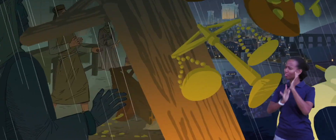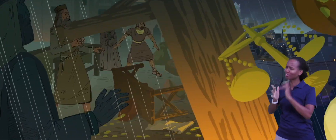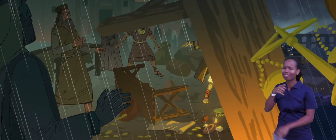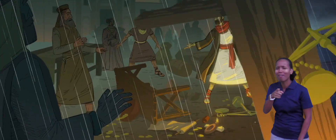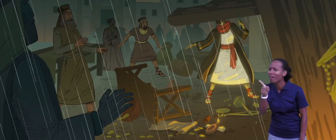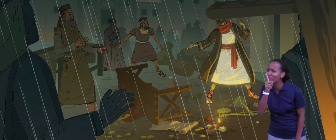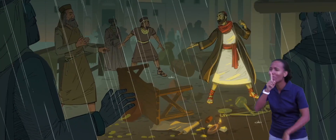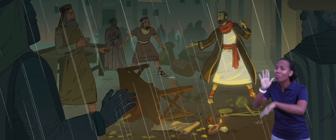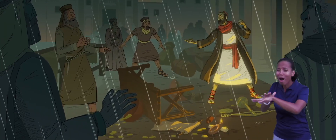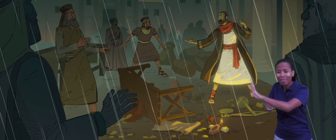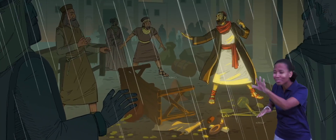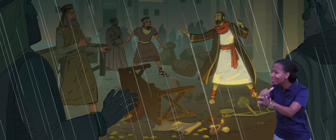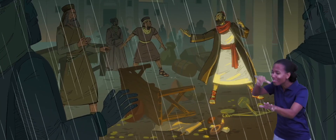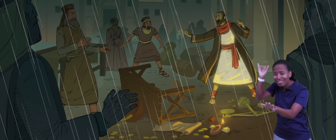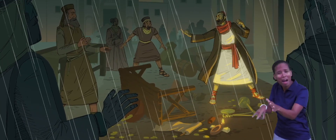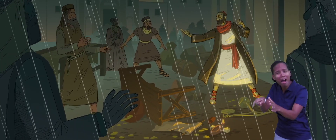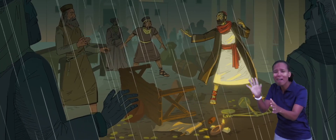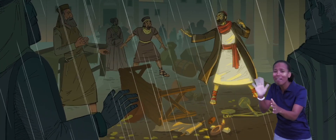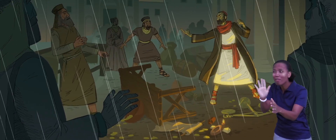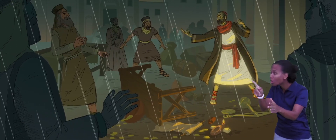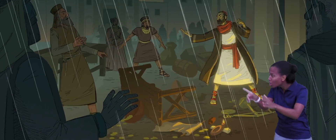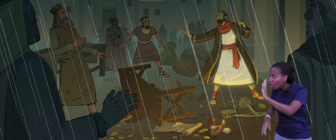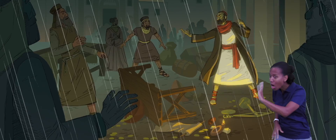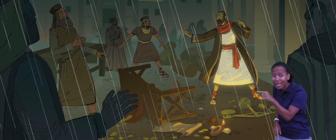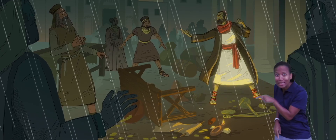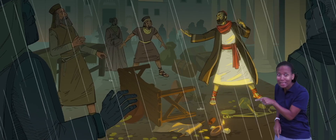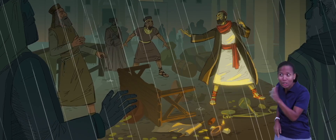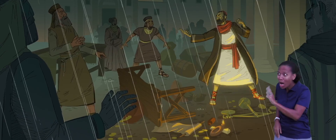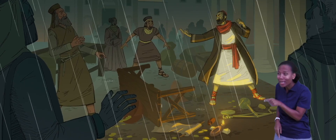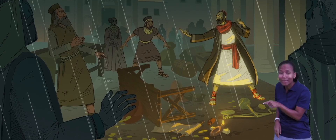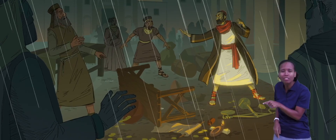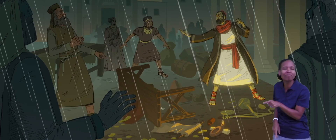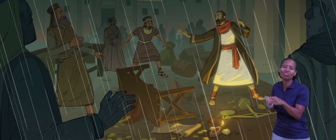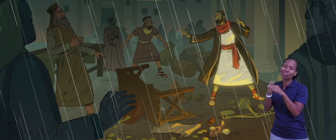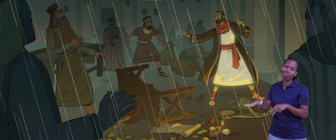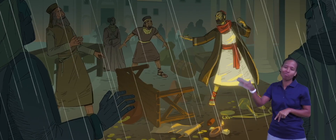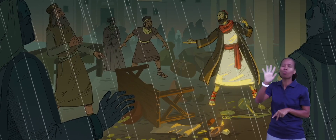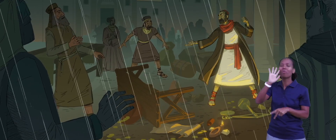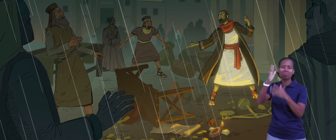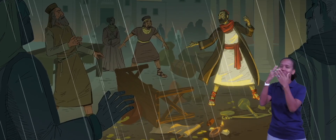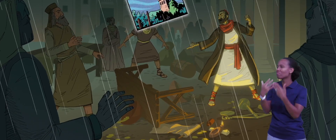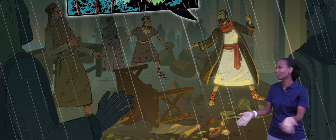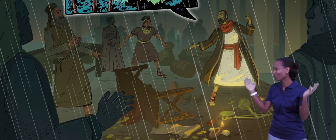So Jesus warned the leaders of his day: if they don’t accept his offer of God’s Kingdom, they’re headed for destruction.